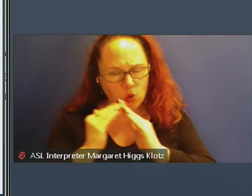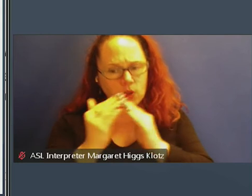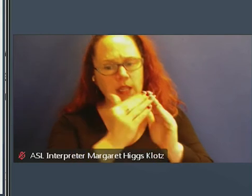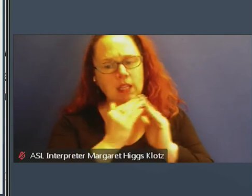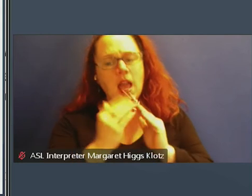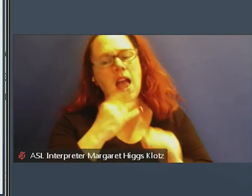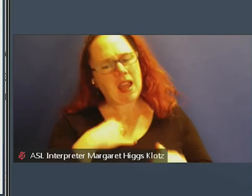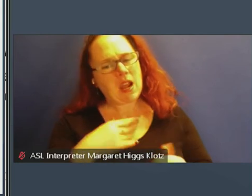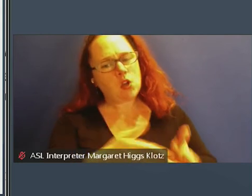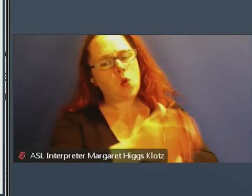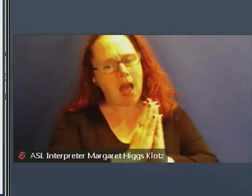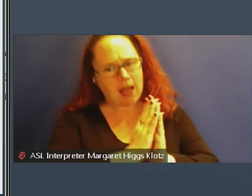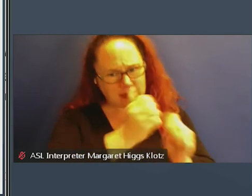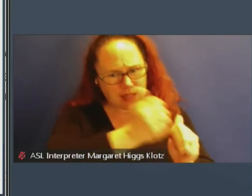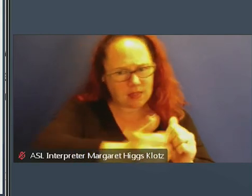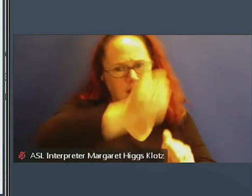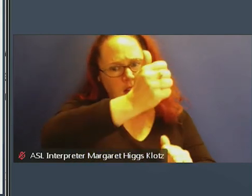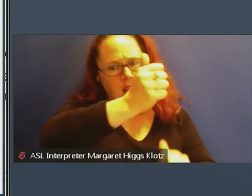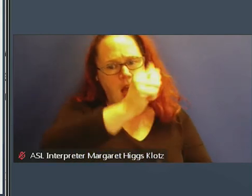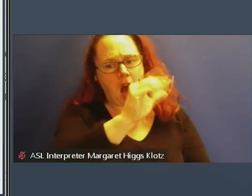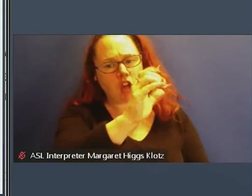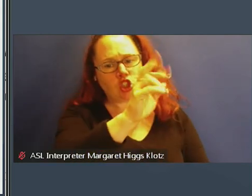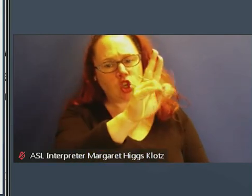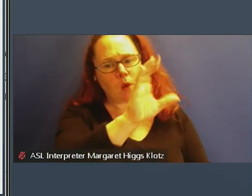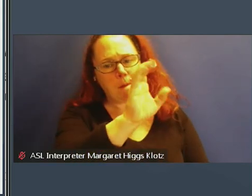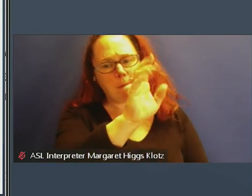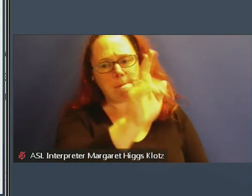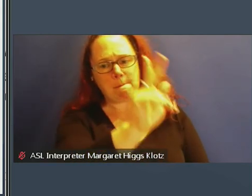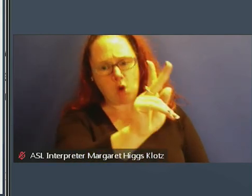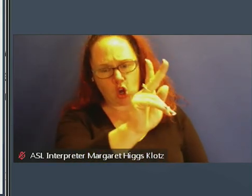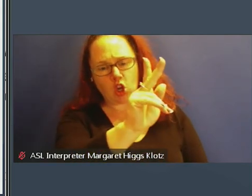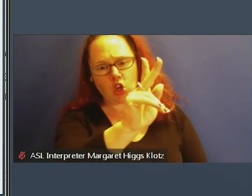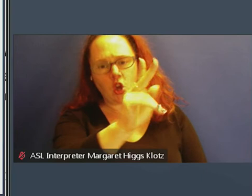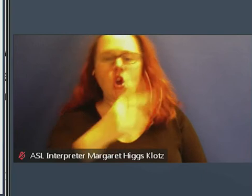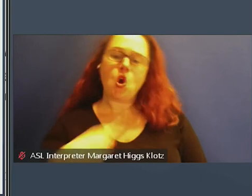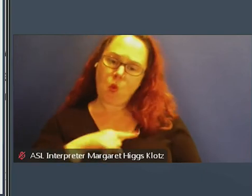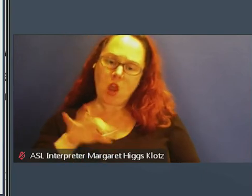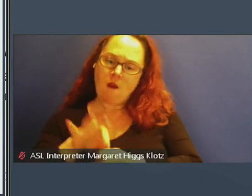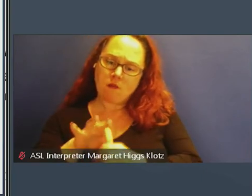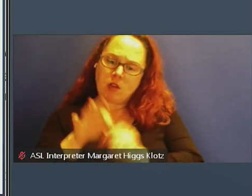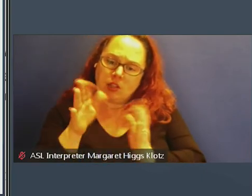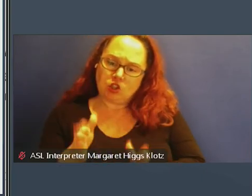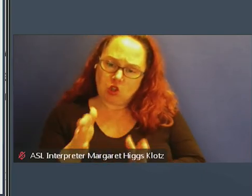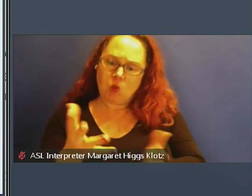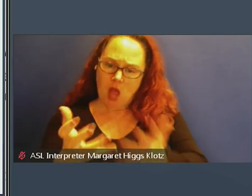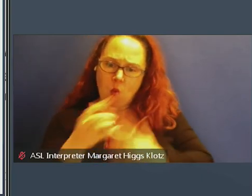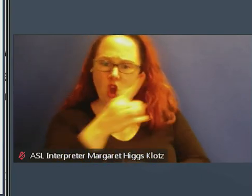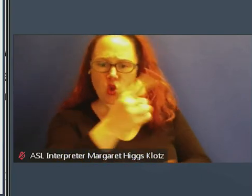Exactly. Also Brooks we, our constituents and would like your assistance to ensure that our voices are heard.